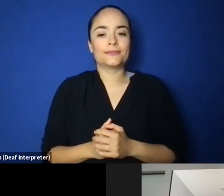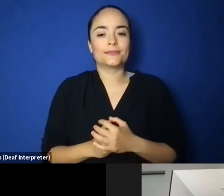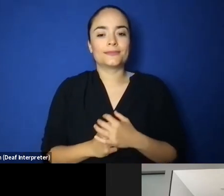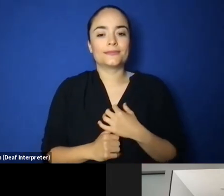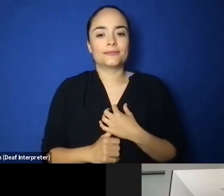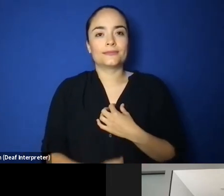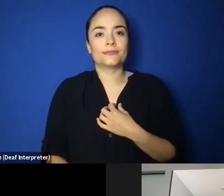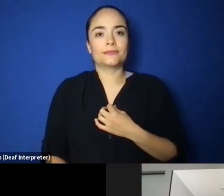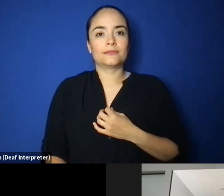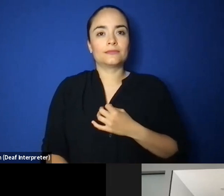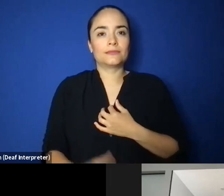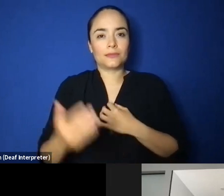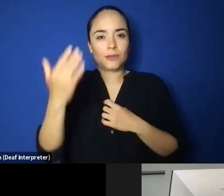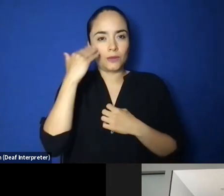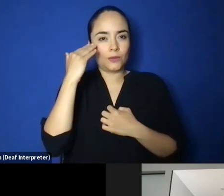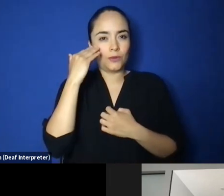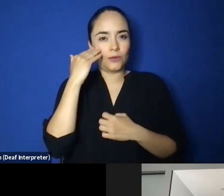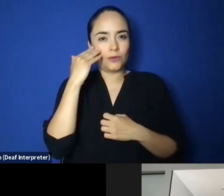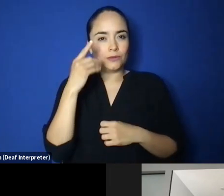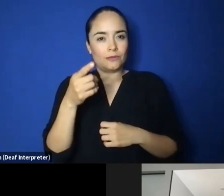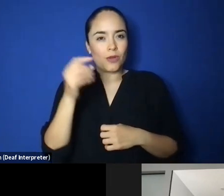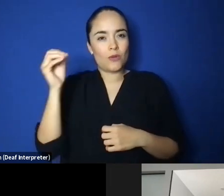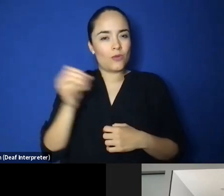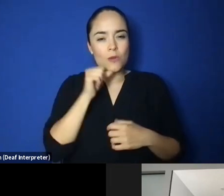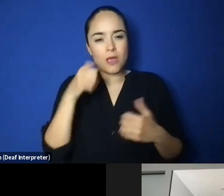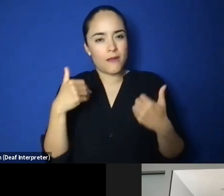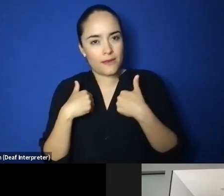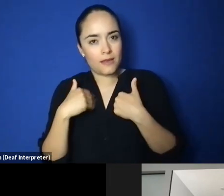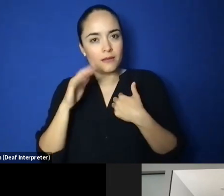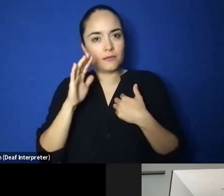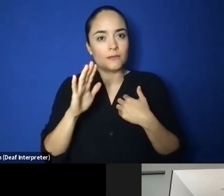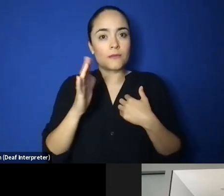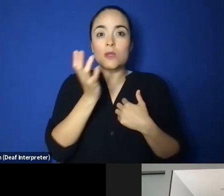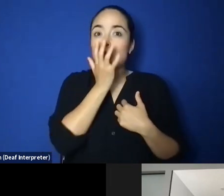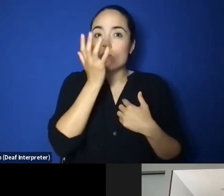as much in Ontario. But prairie grass can get very tall, and that's where this dance style comes from.